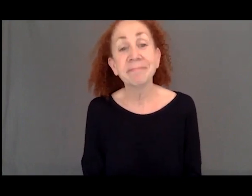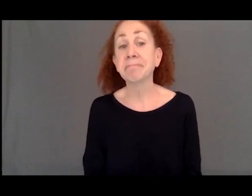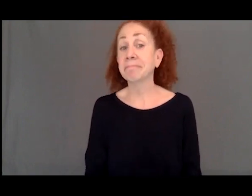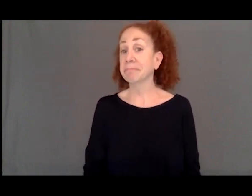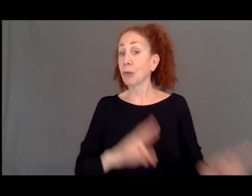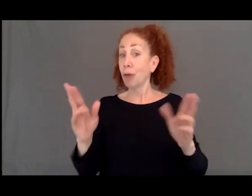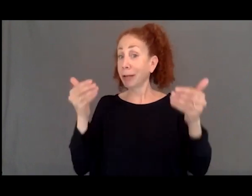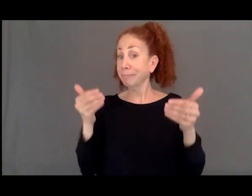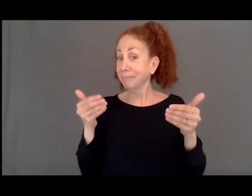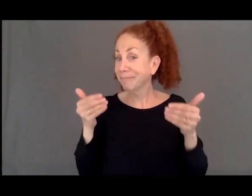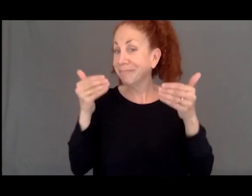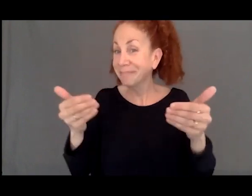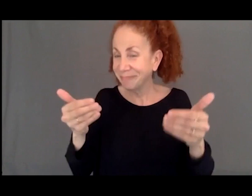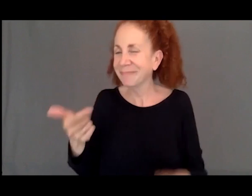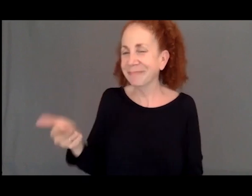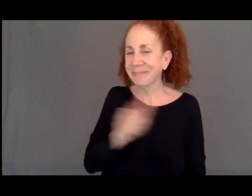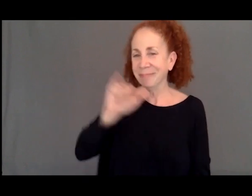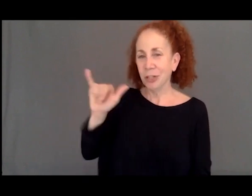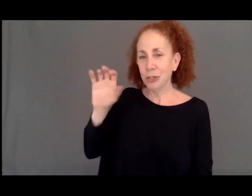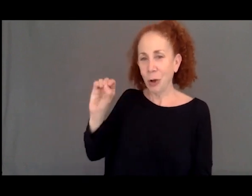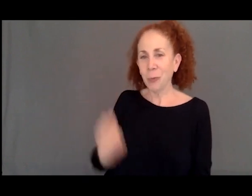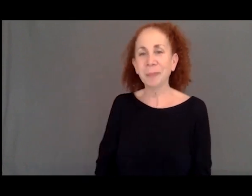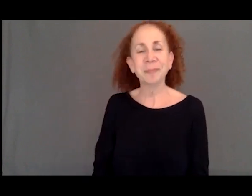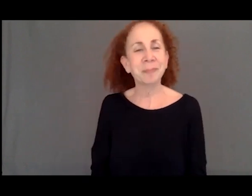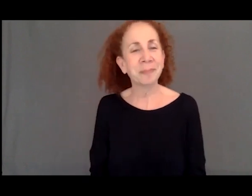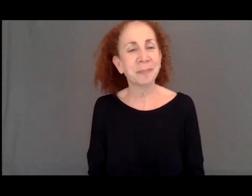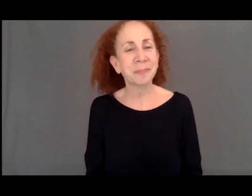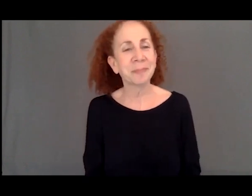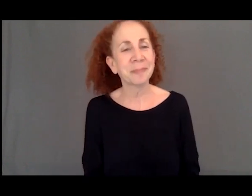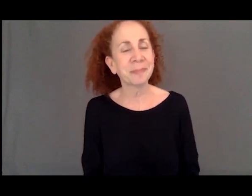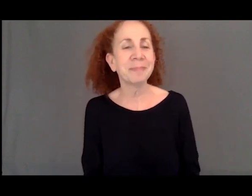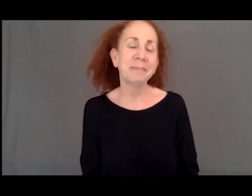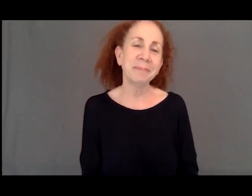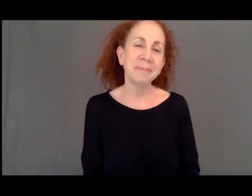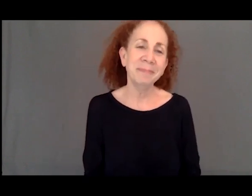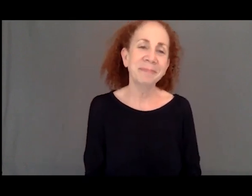So with that little preamble, I'm going to turn it to Jo to get us started. All right.